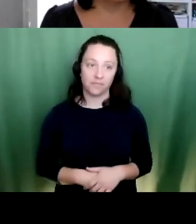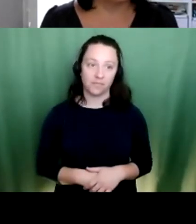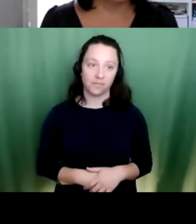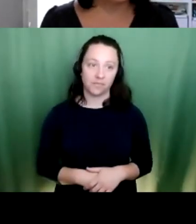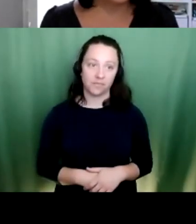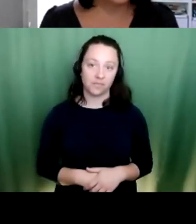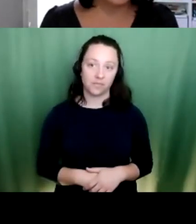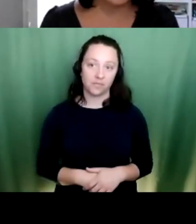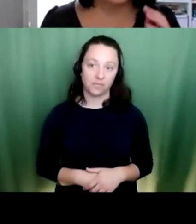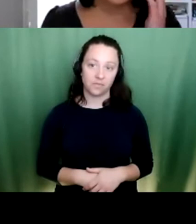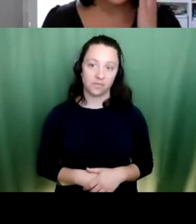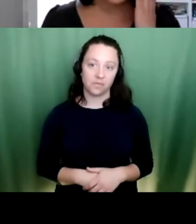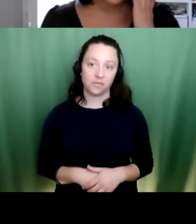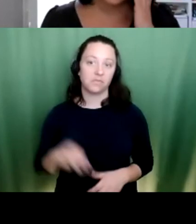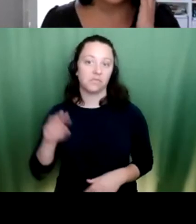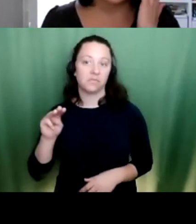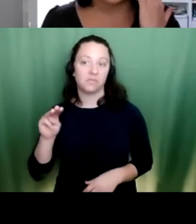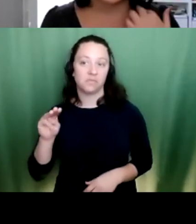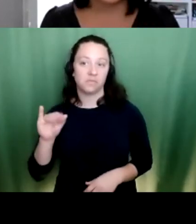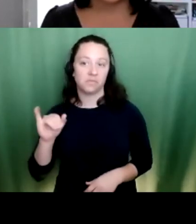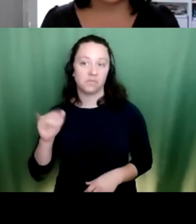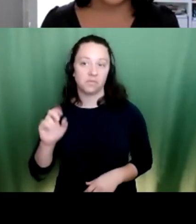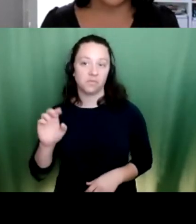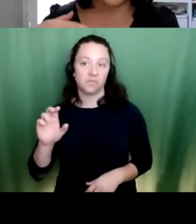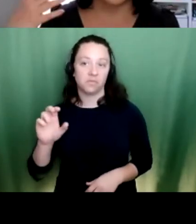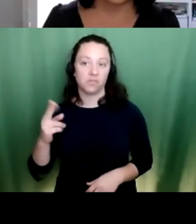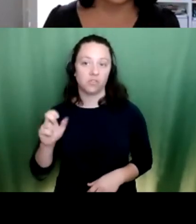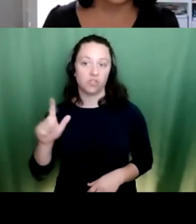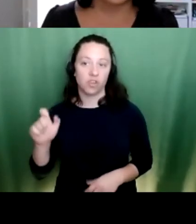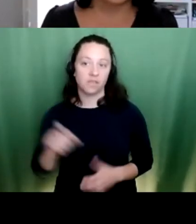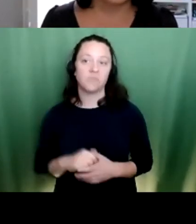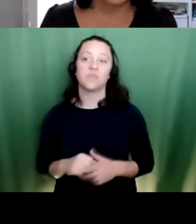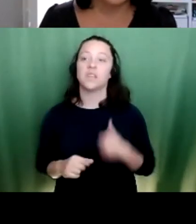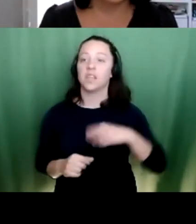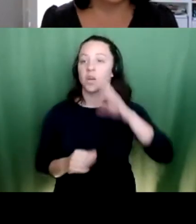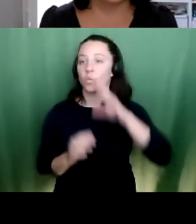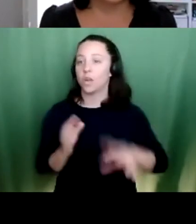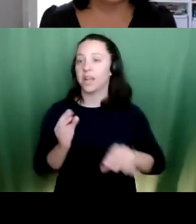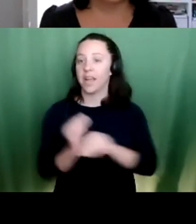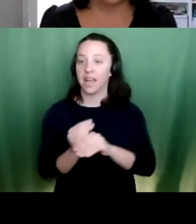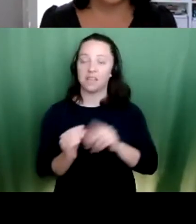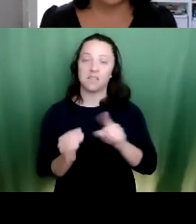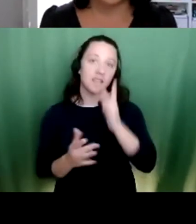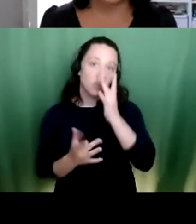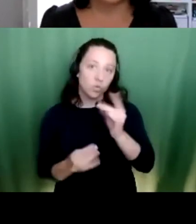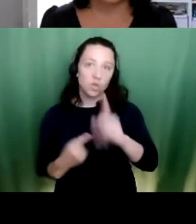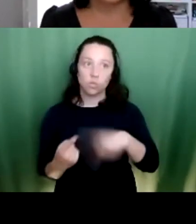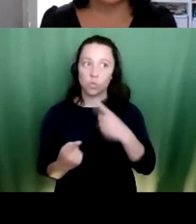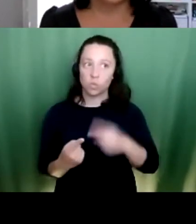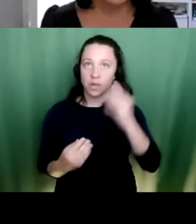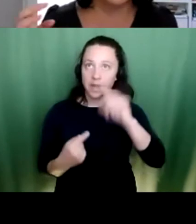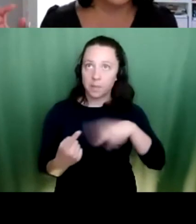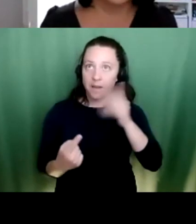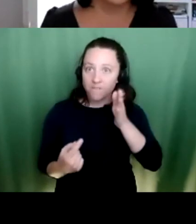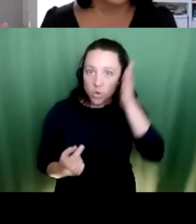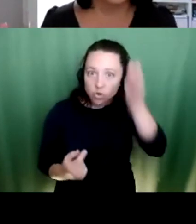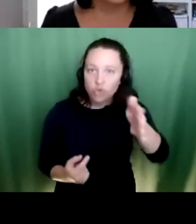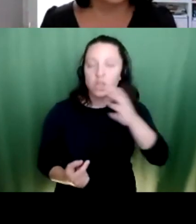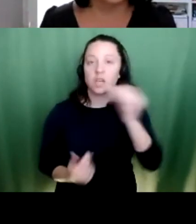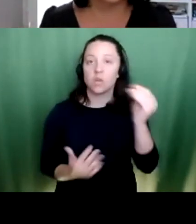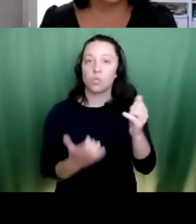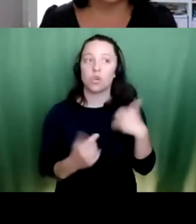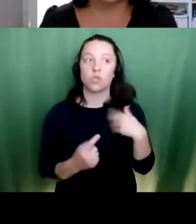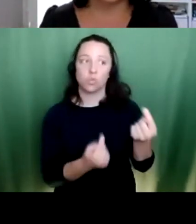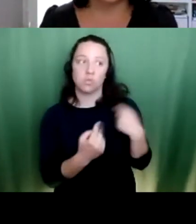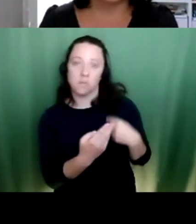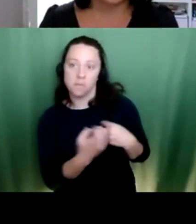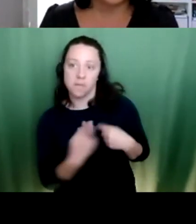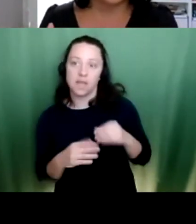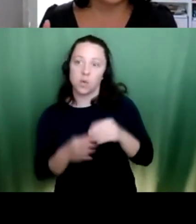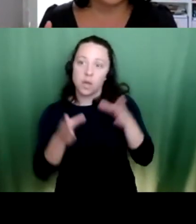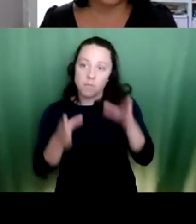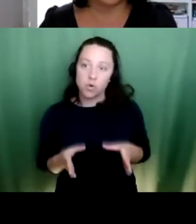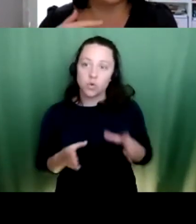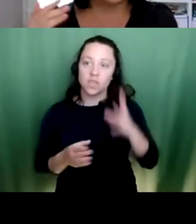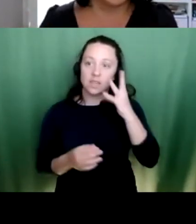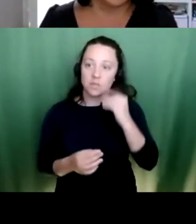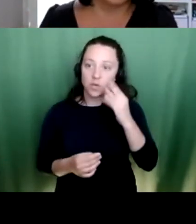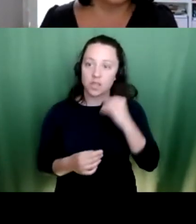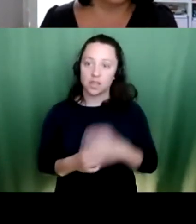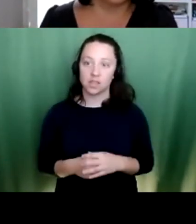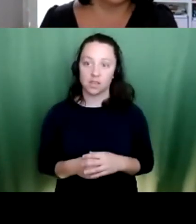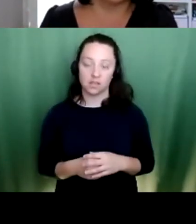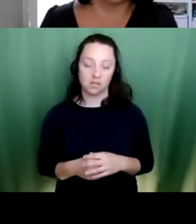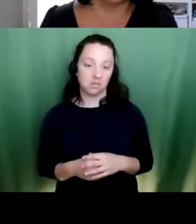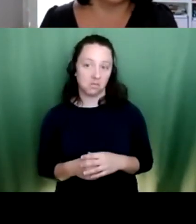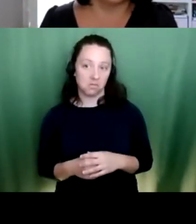One thing I'll add is that there are people who we have been missing in our normal